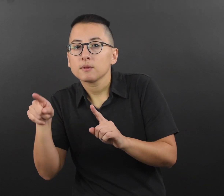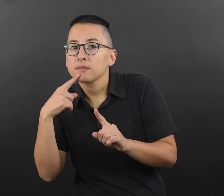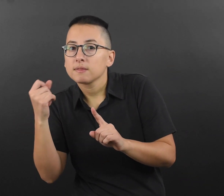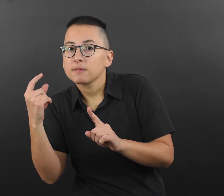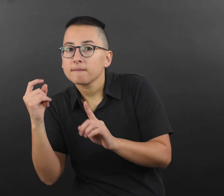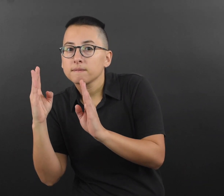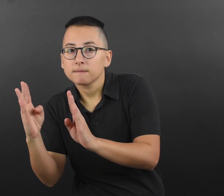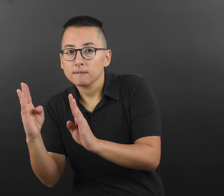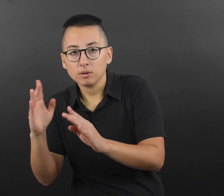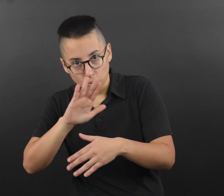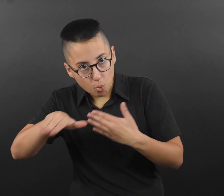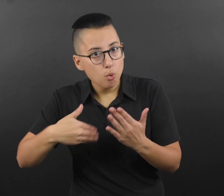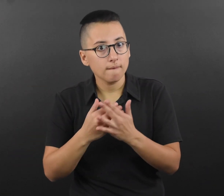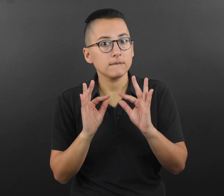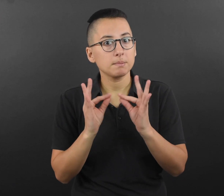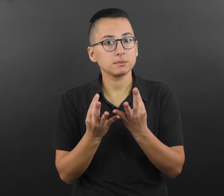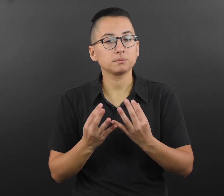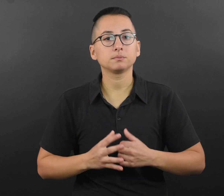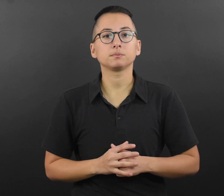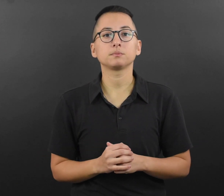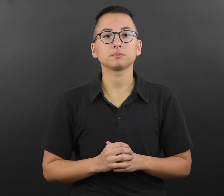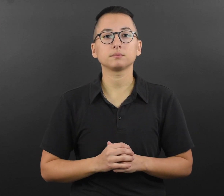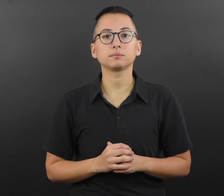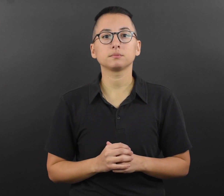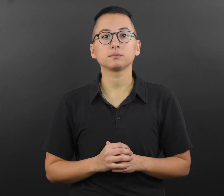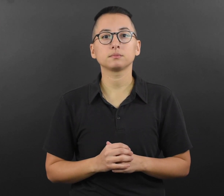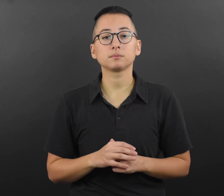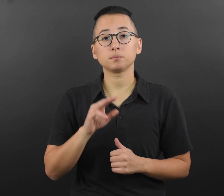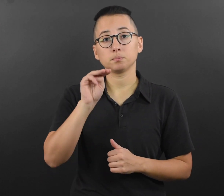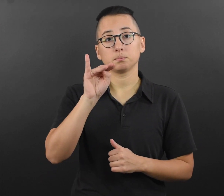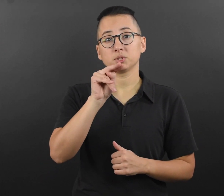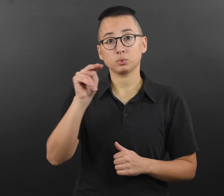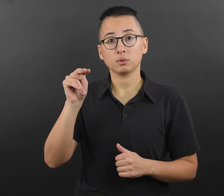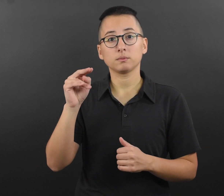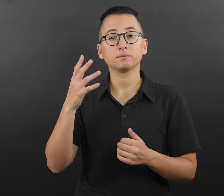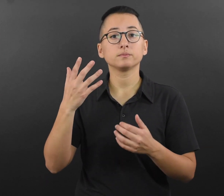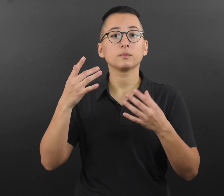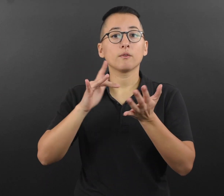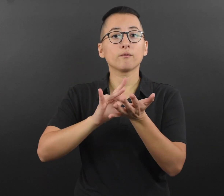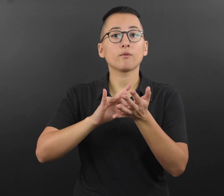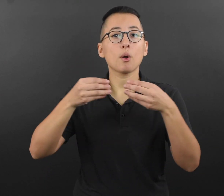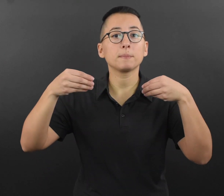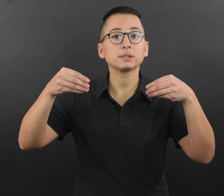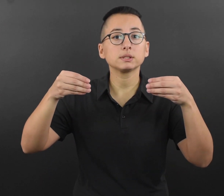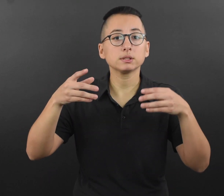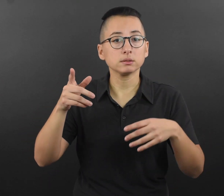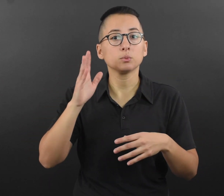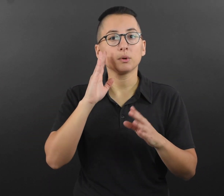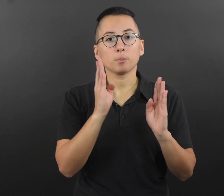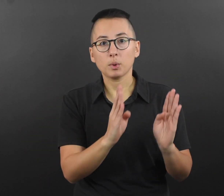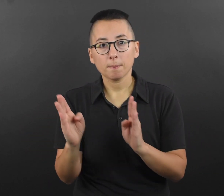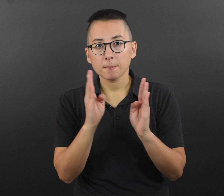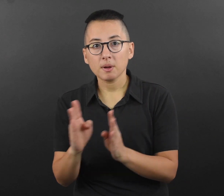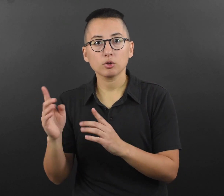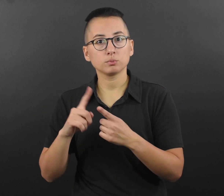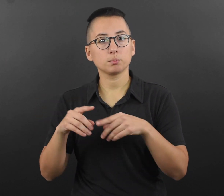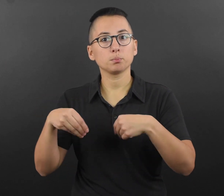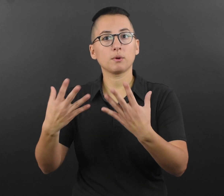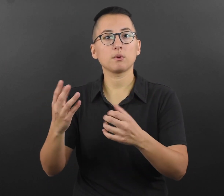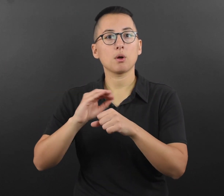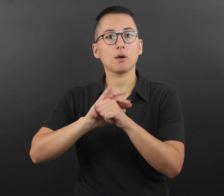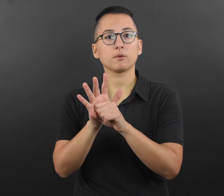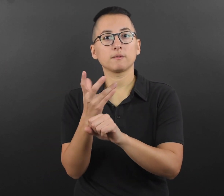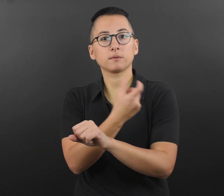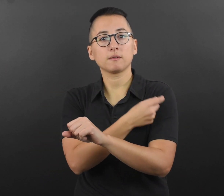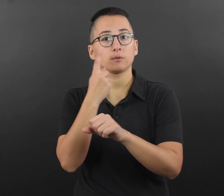• Minnesota’s pharmacies are preparing to provide COVID-19 vaccine to children under the age of